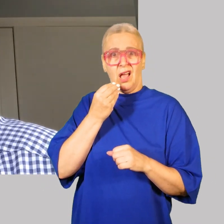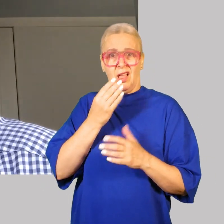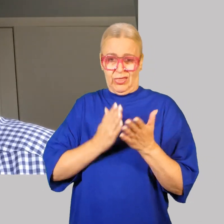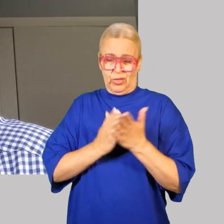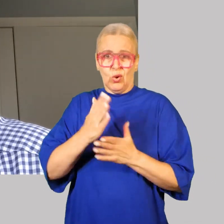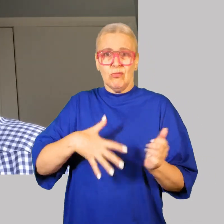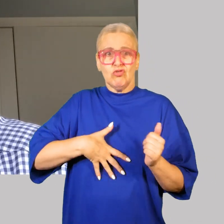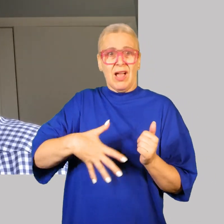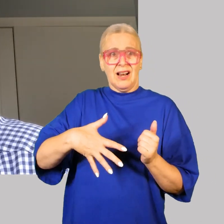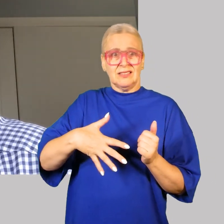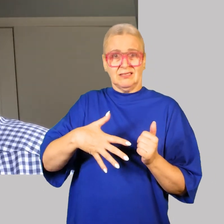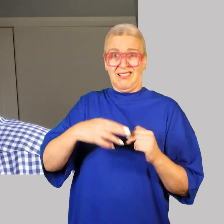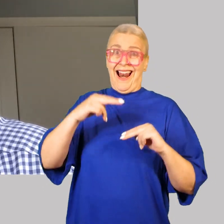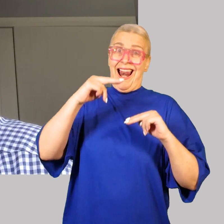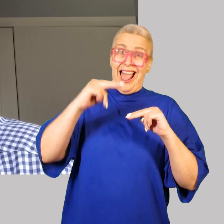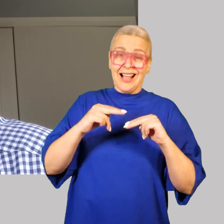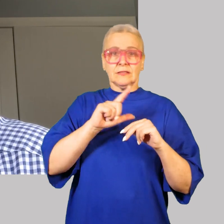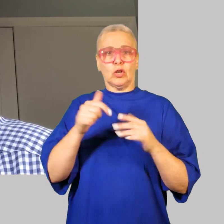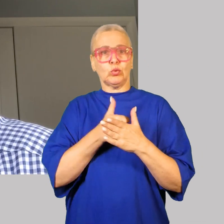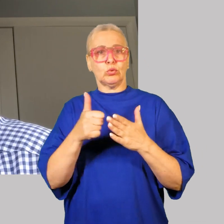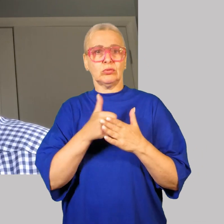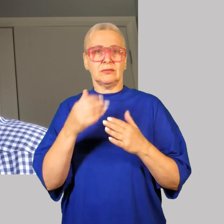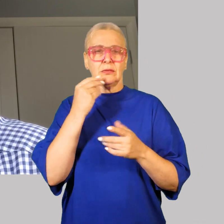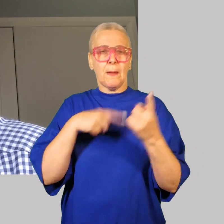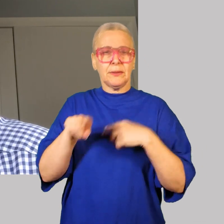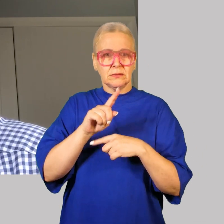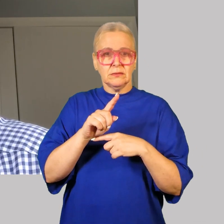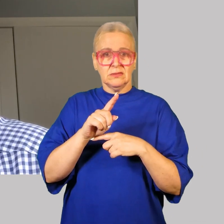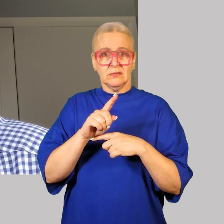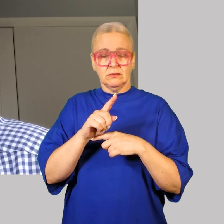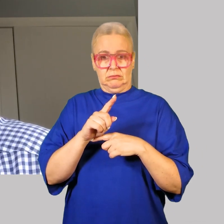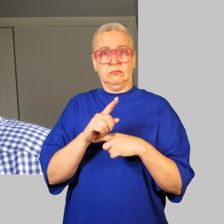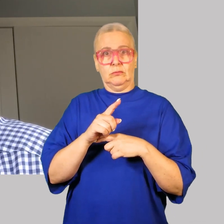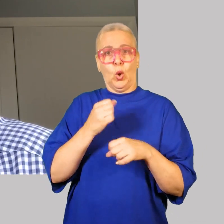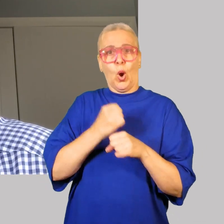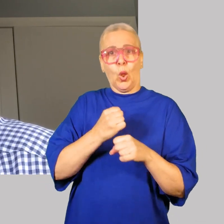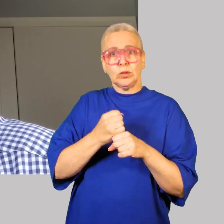less than overt diabetes, so it is where the glucose in the mother's blood is slightly